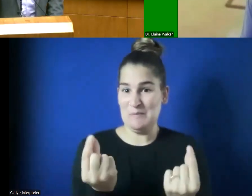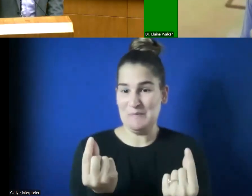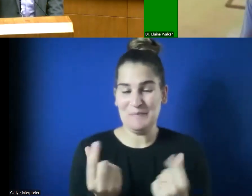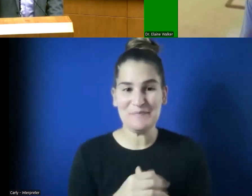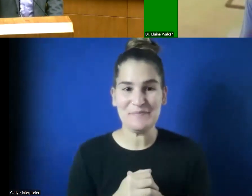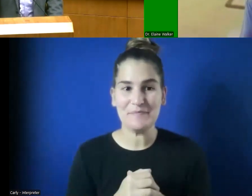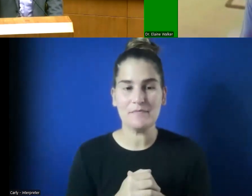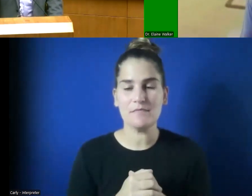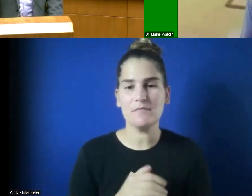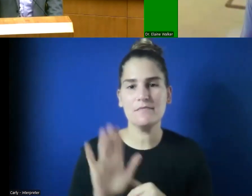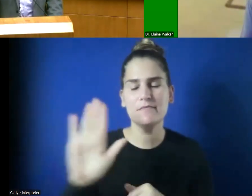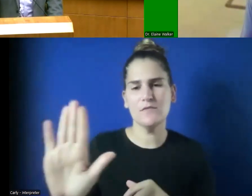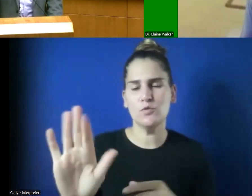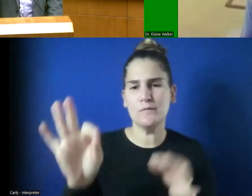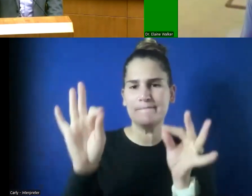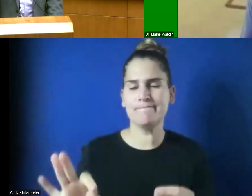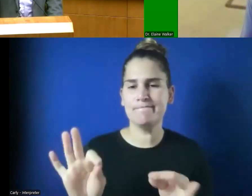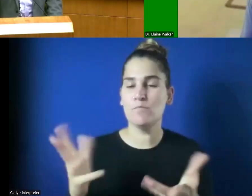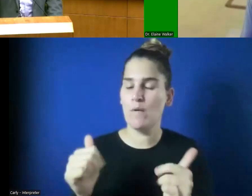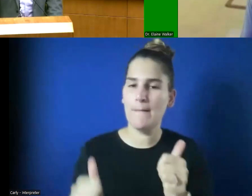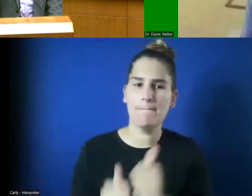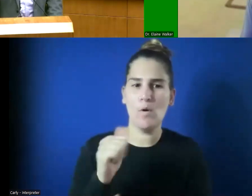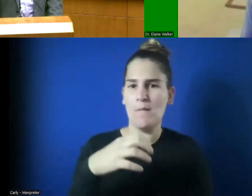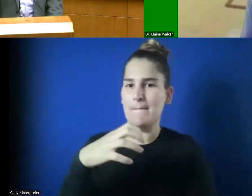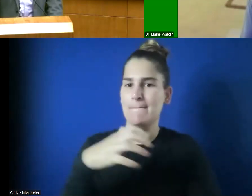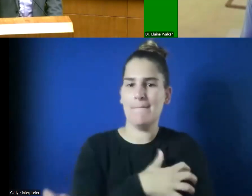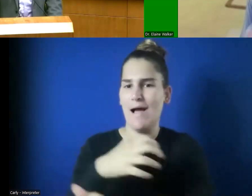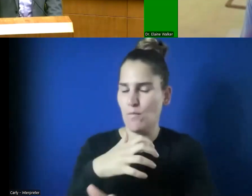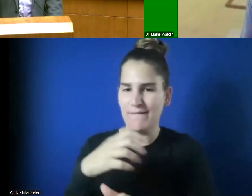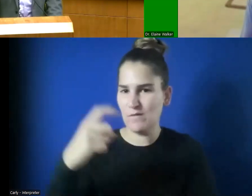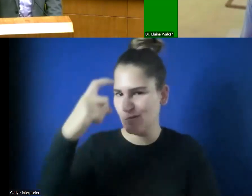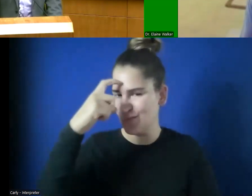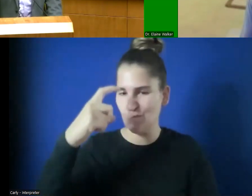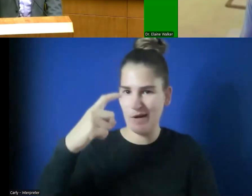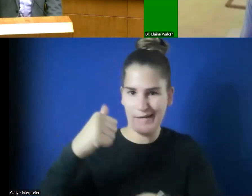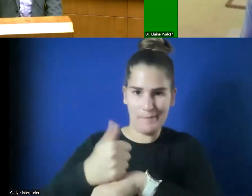in your judgment what is the most powerful brain-based marker for predicting the onset of